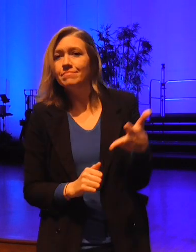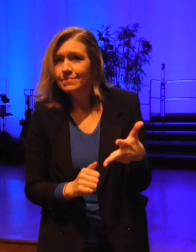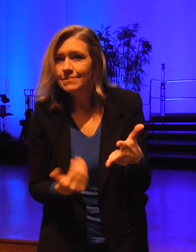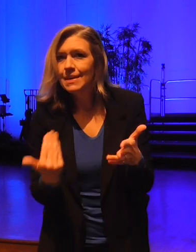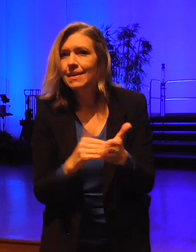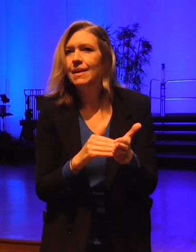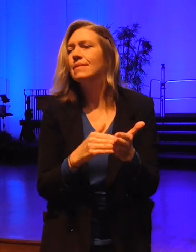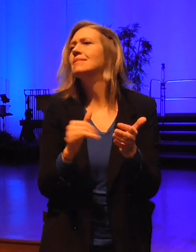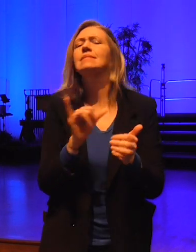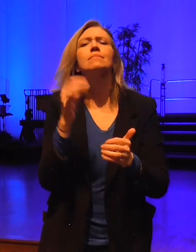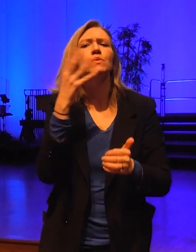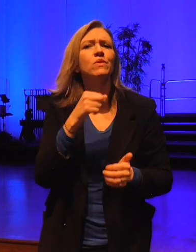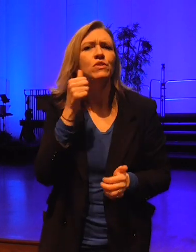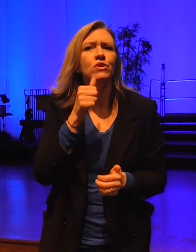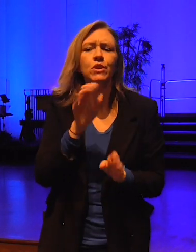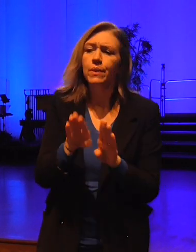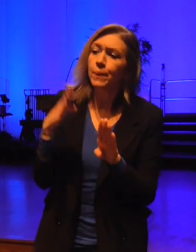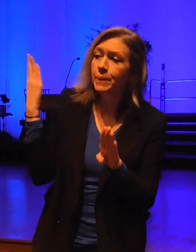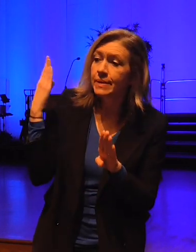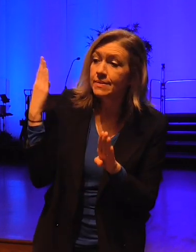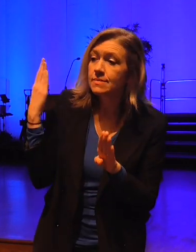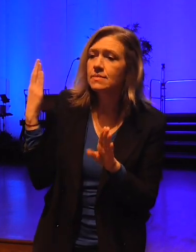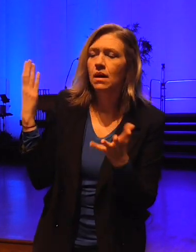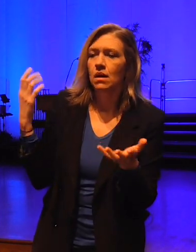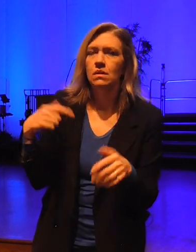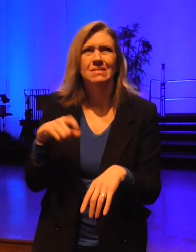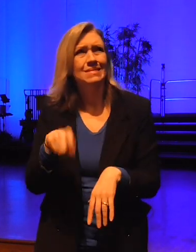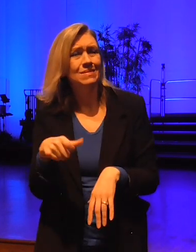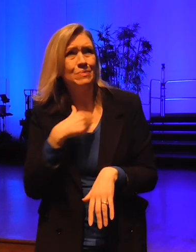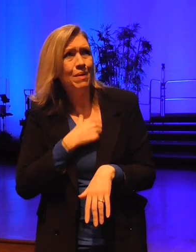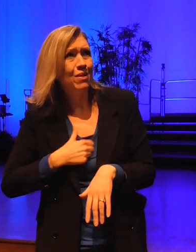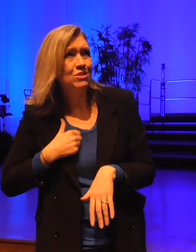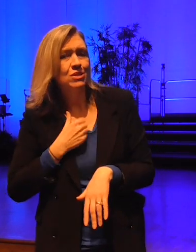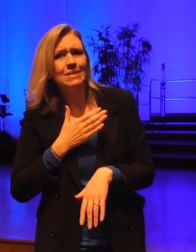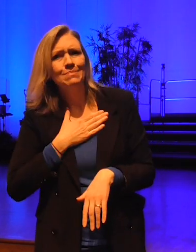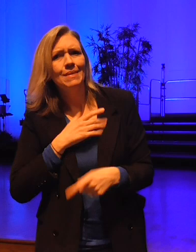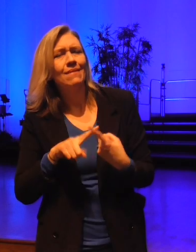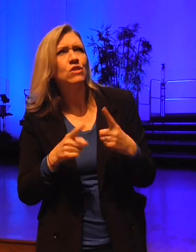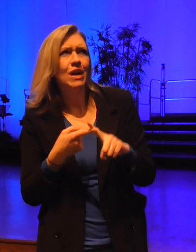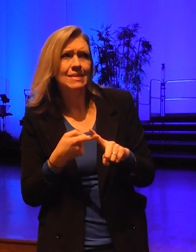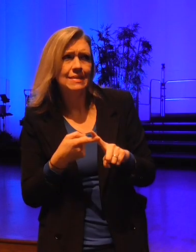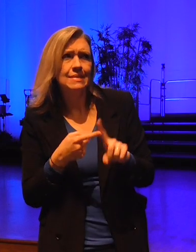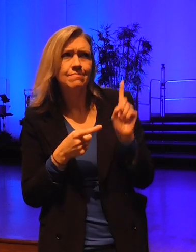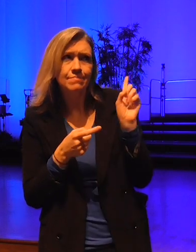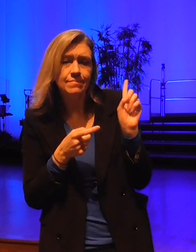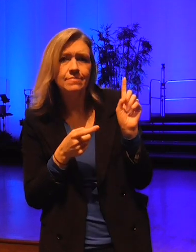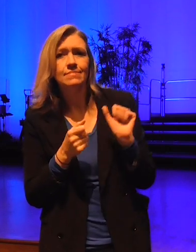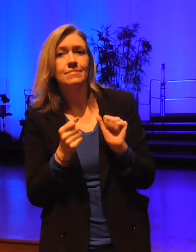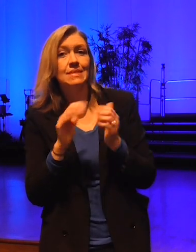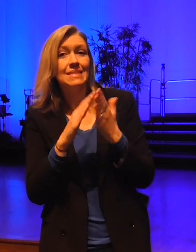open the door he says I have to apolog apologize for my friend uh you see the town is actually that